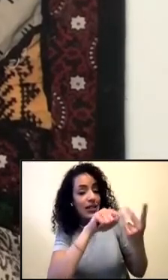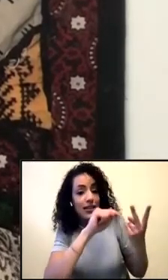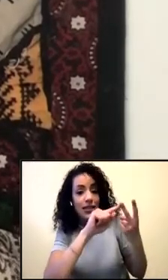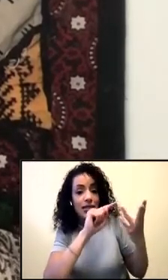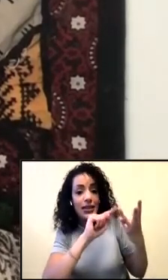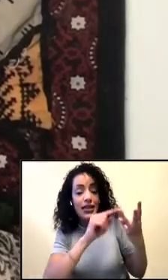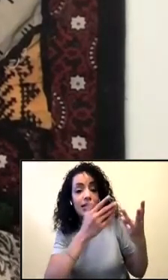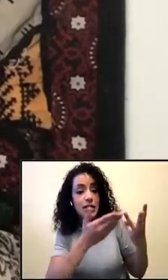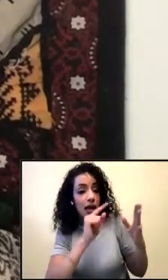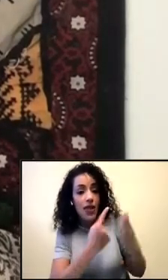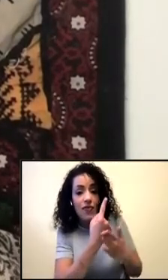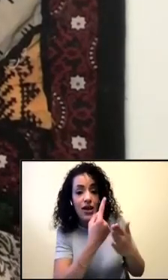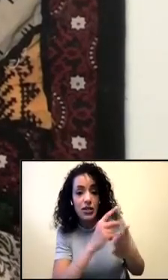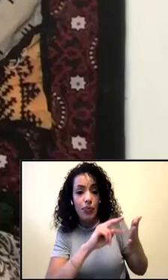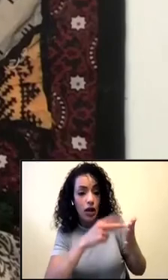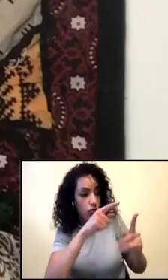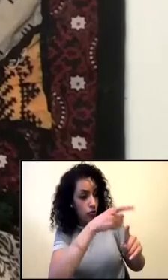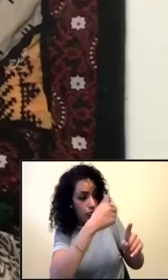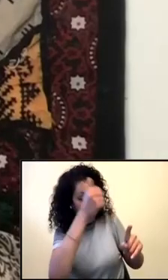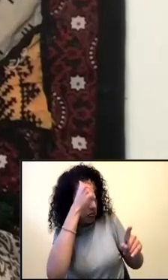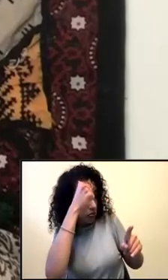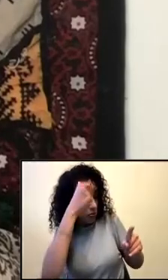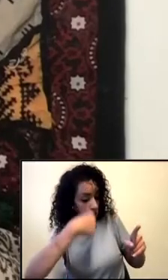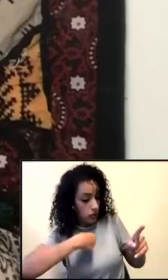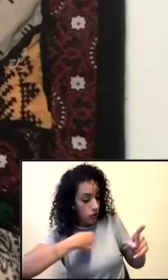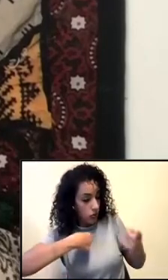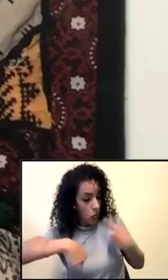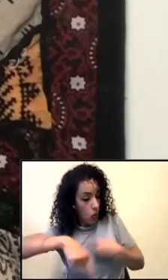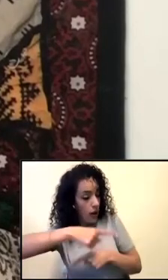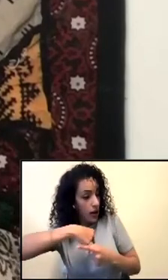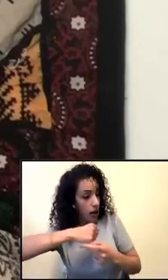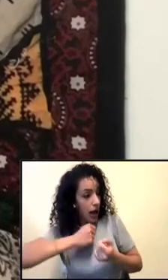event. Did you know that you know part of what we put, part of our collection really